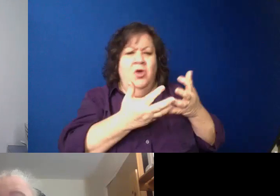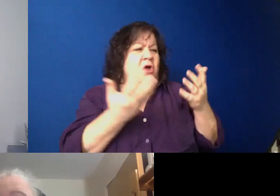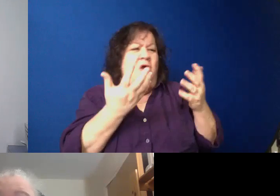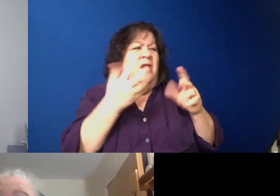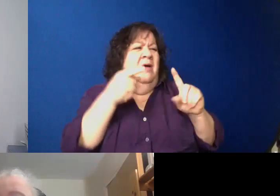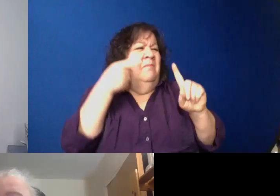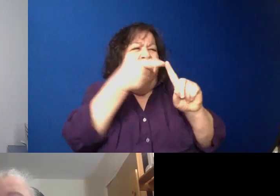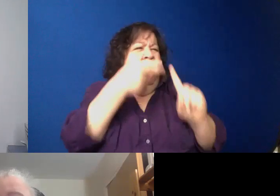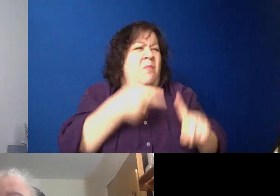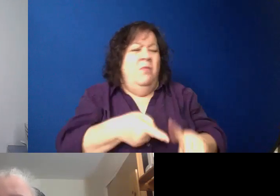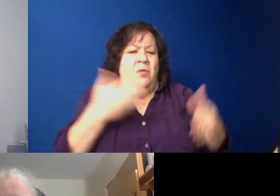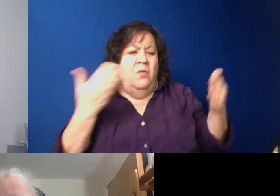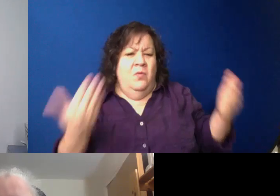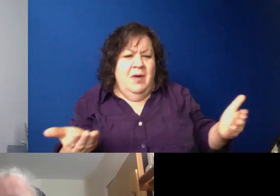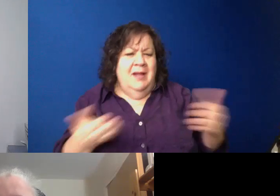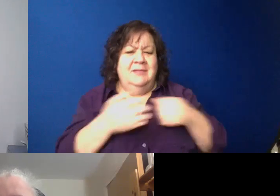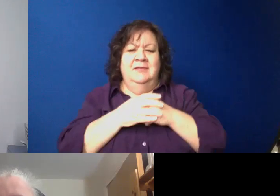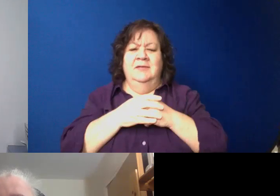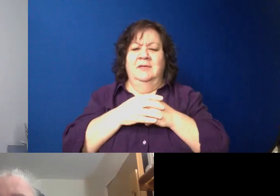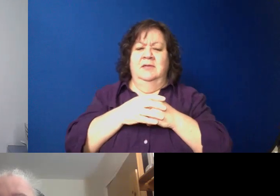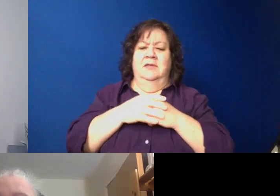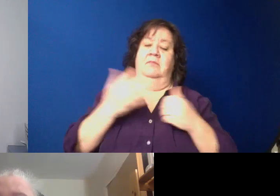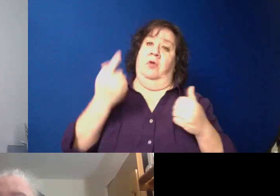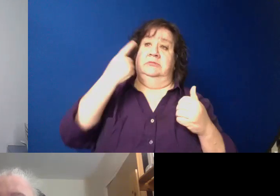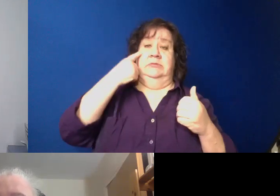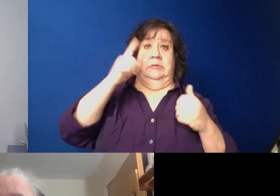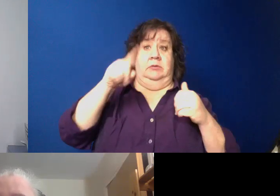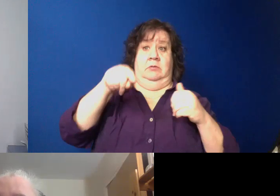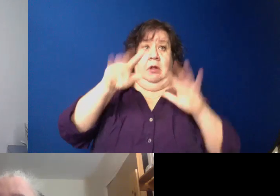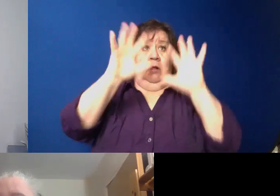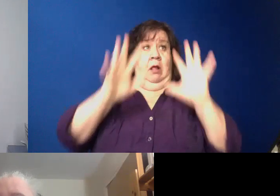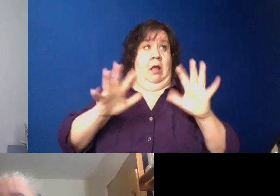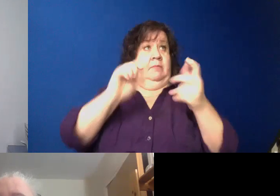ourselves coming to terms with and understanding what it means from a climate perspective